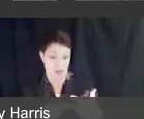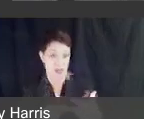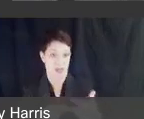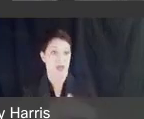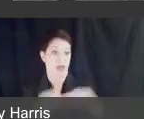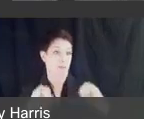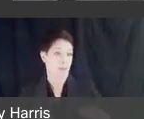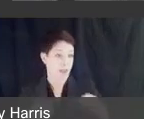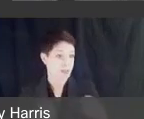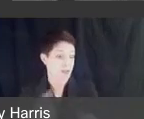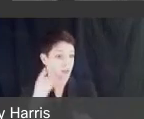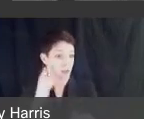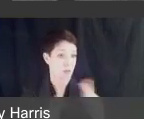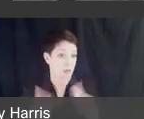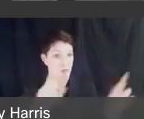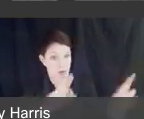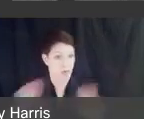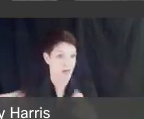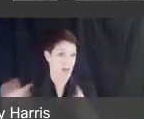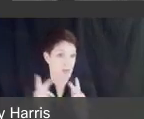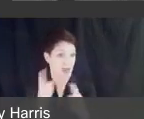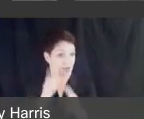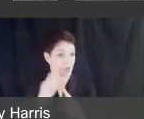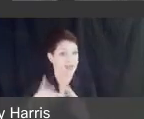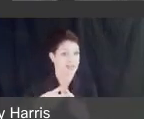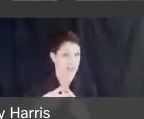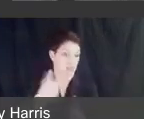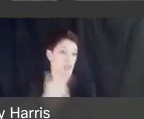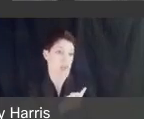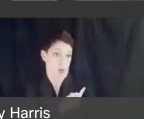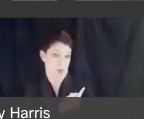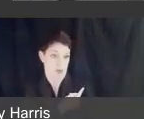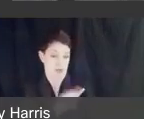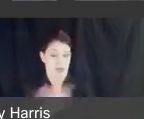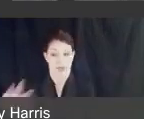people are ready to come back for their second dose. So they'll come back to that same location.